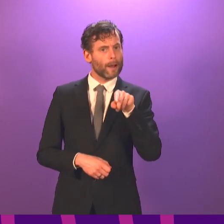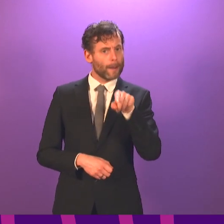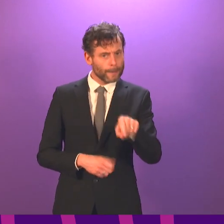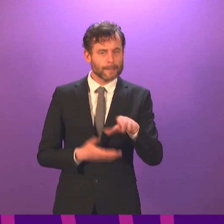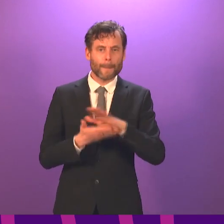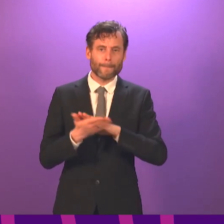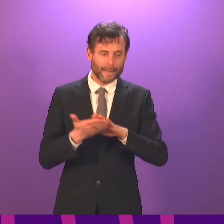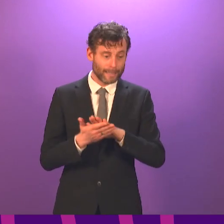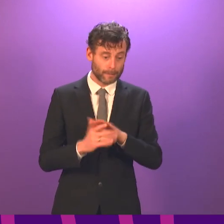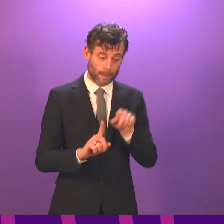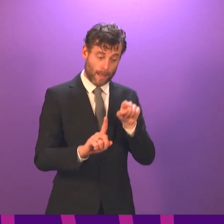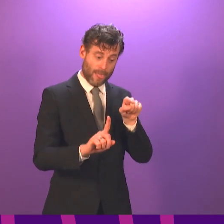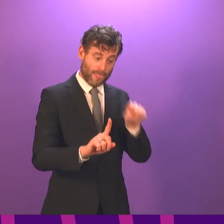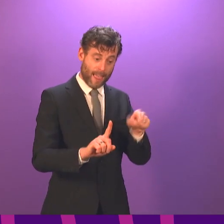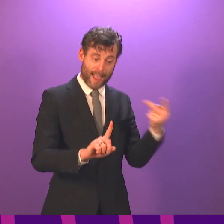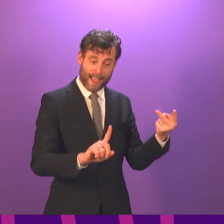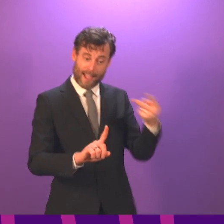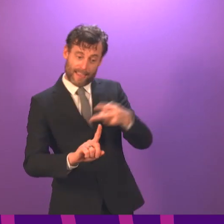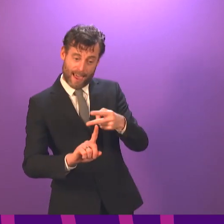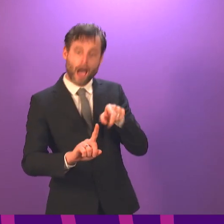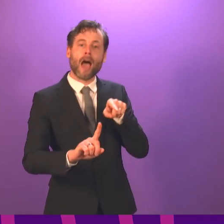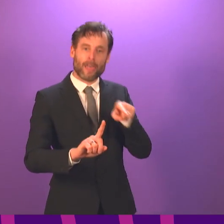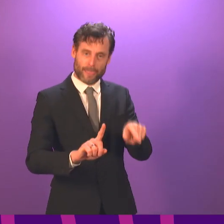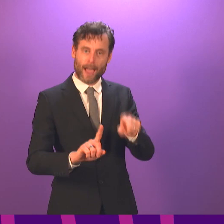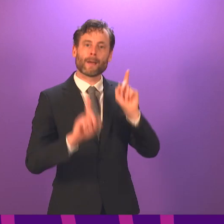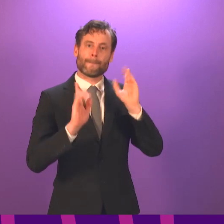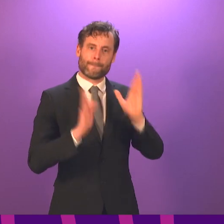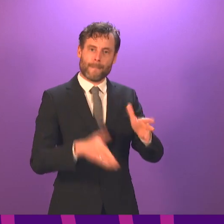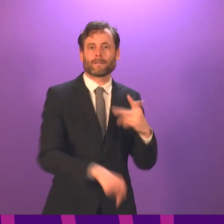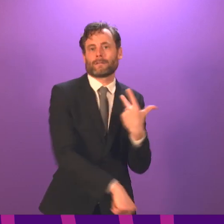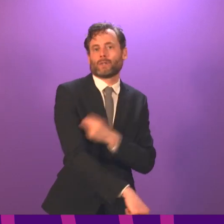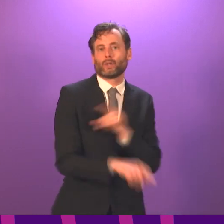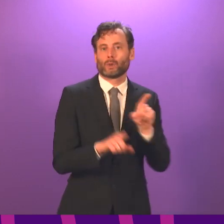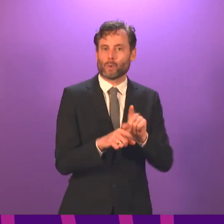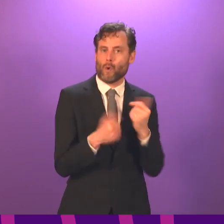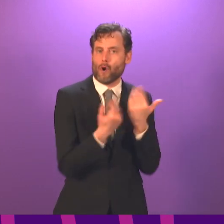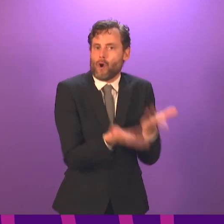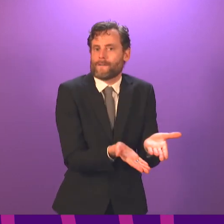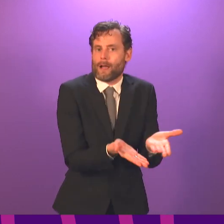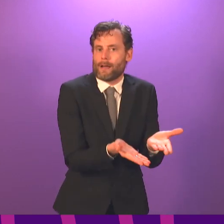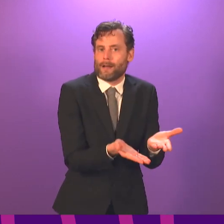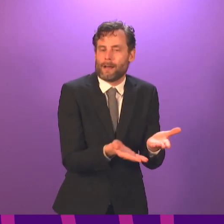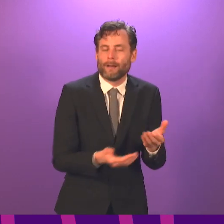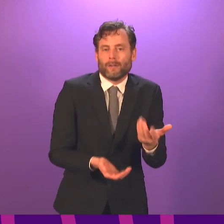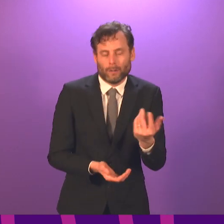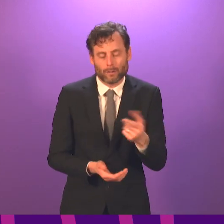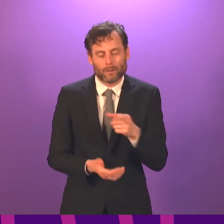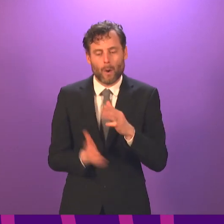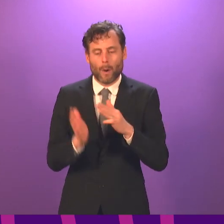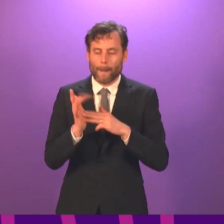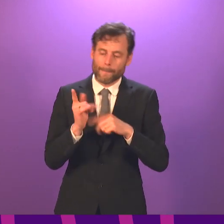to include them. We have taken a similar decision for people with mild to moderate learning